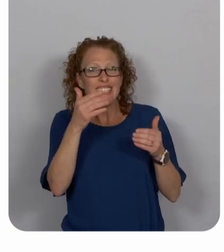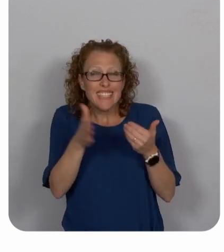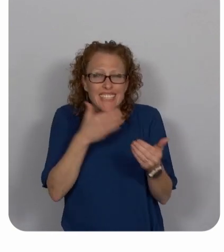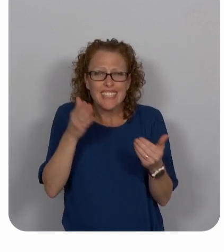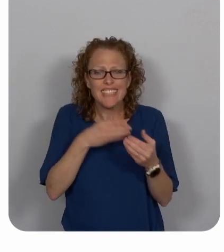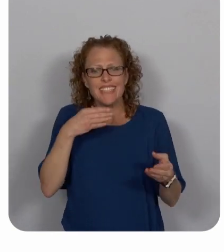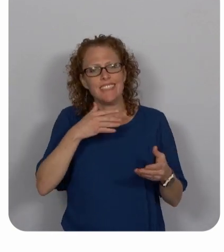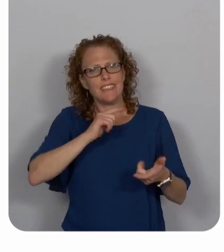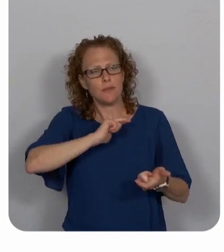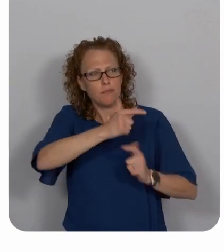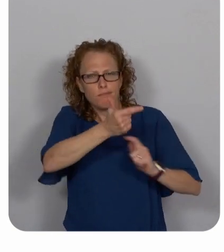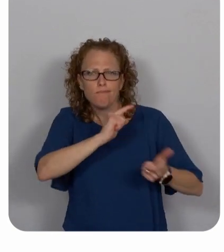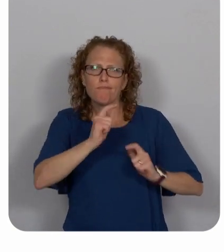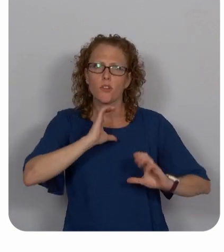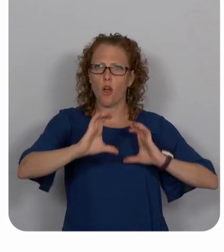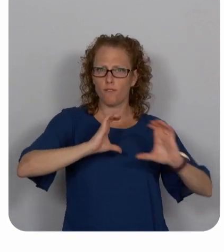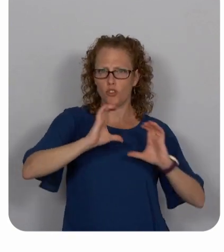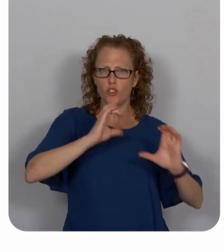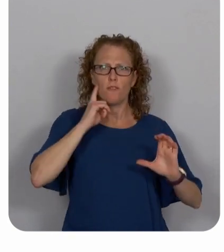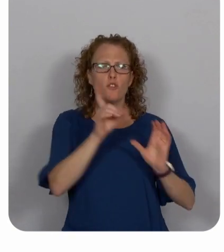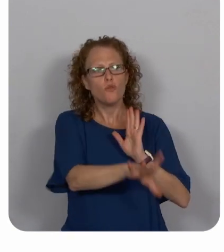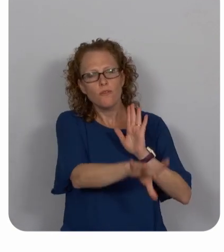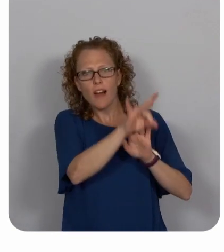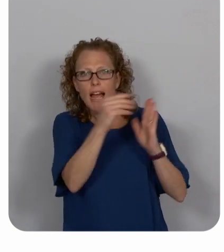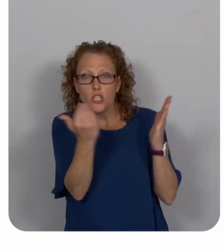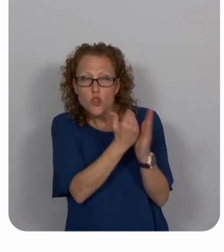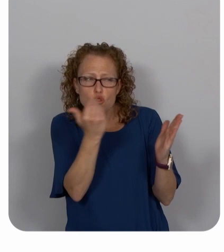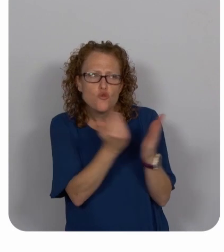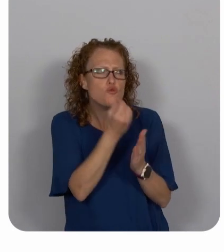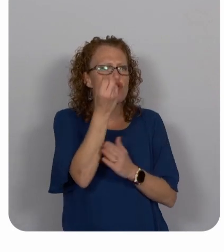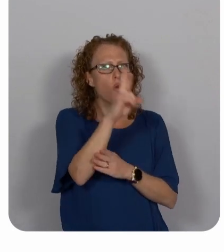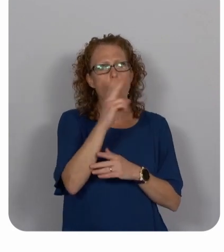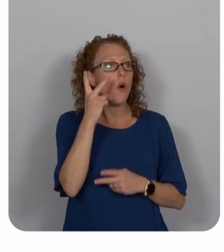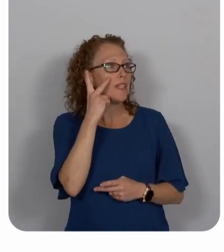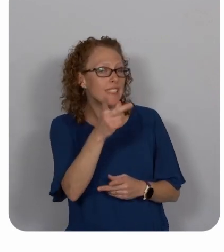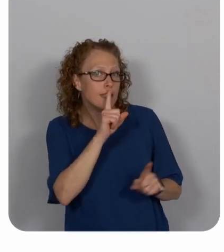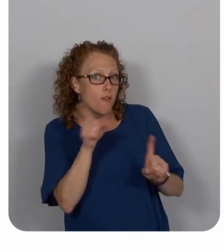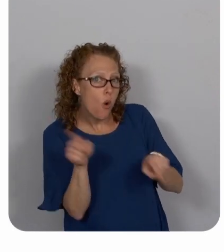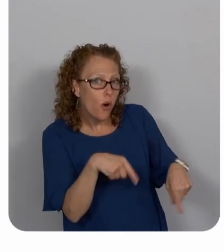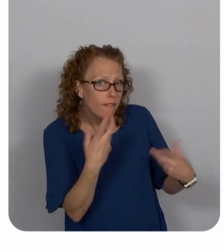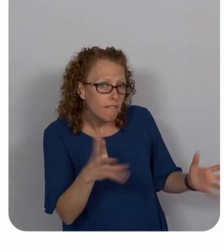with a seamless conversational experience to discover products, place and track orders.